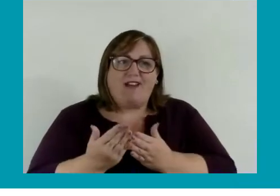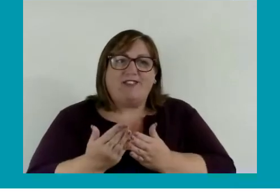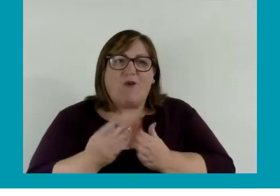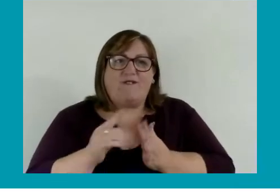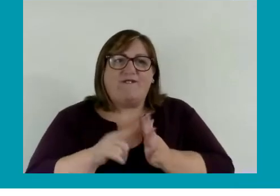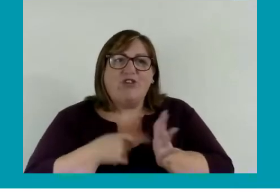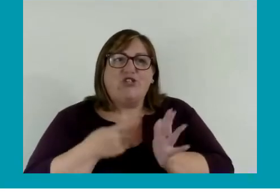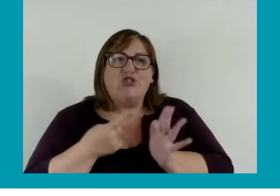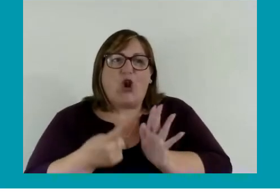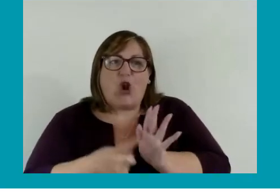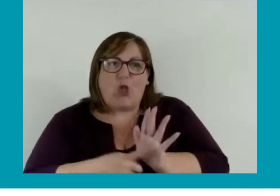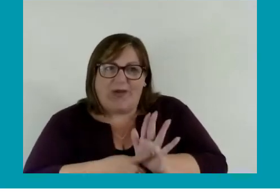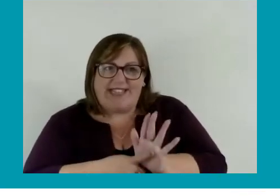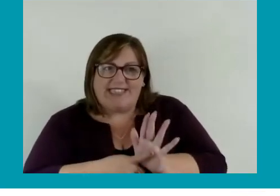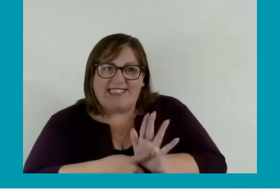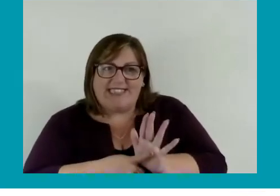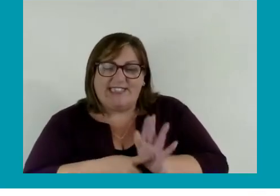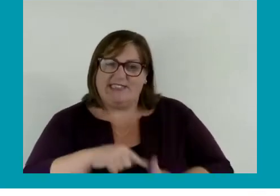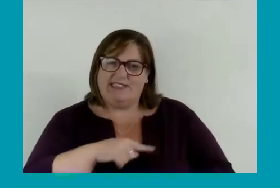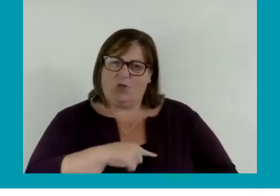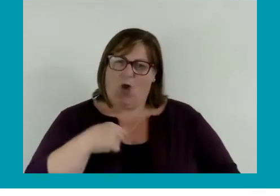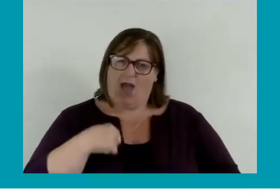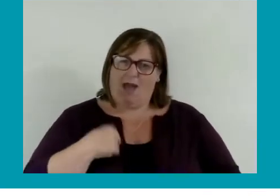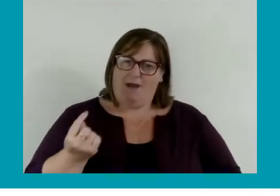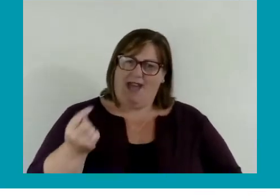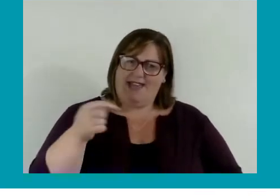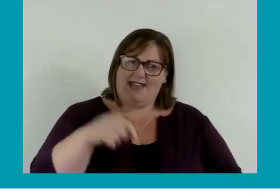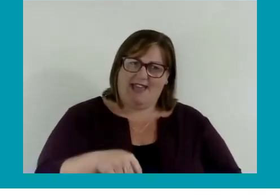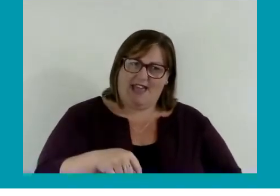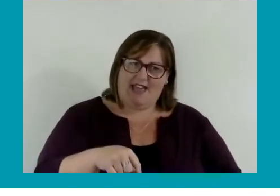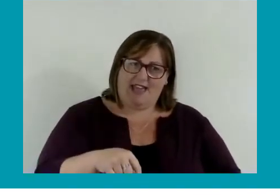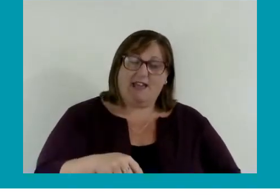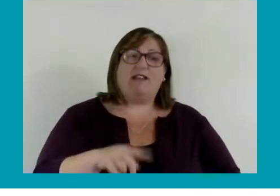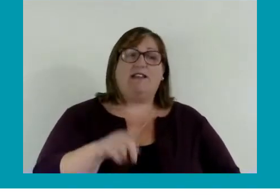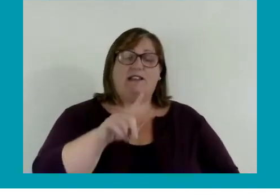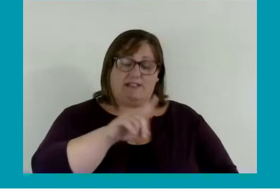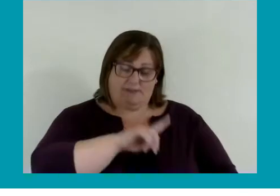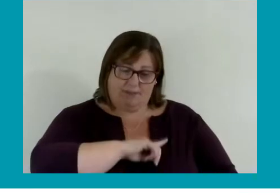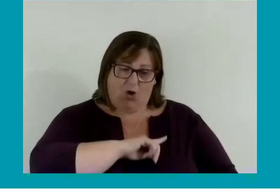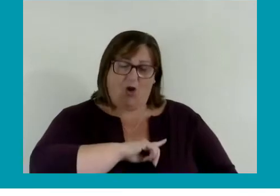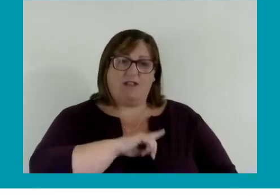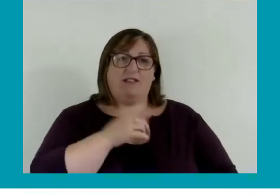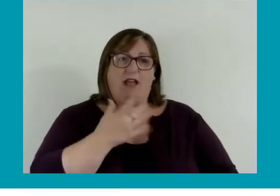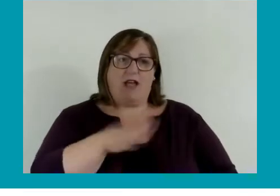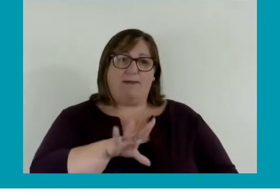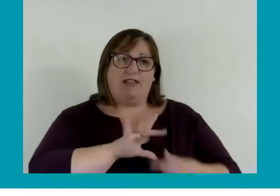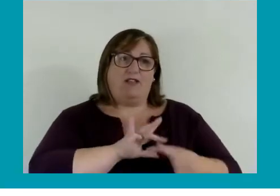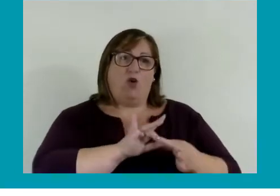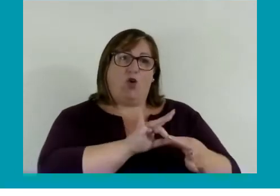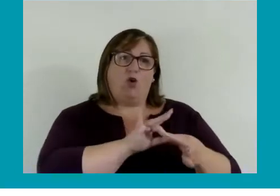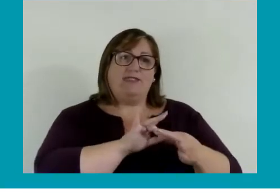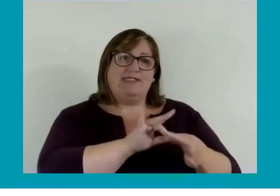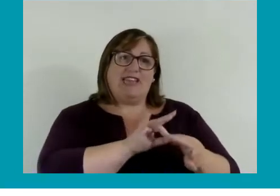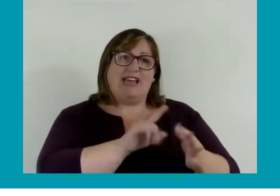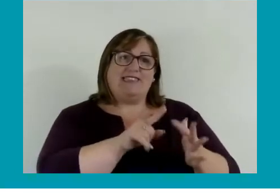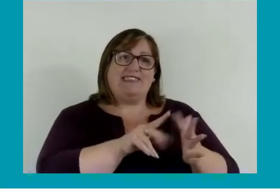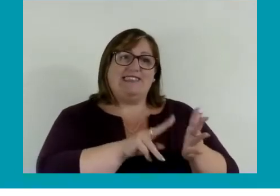uh when i was at an absolute end of my tether trying to find an emp you know a new employer